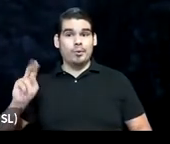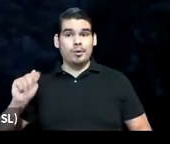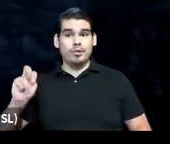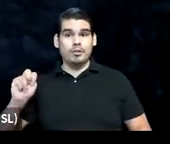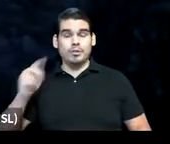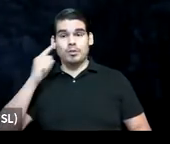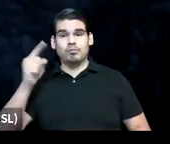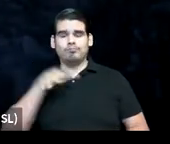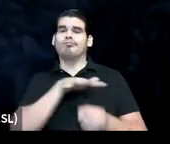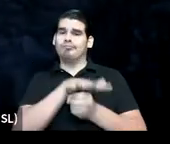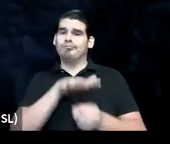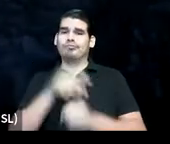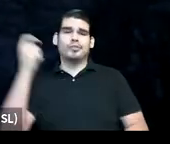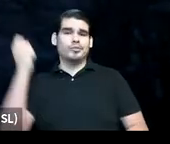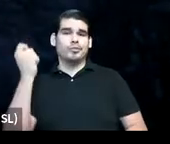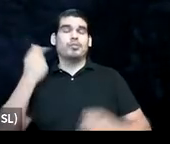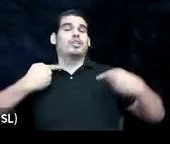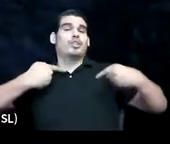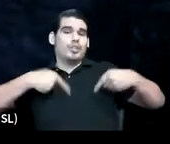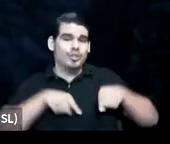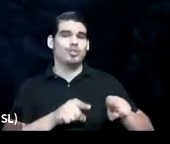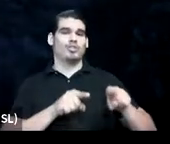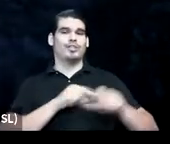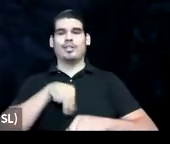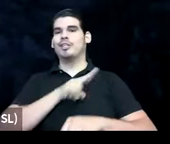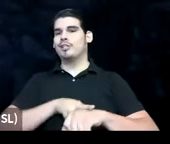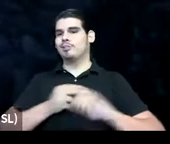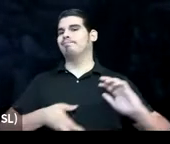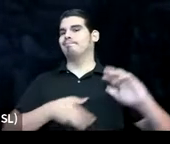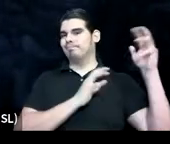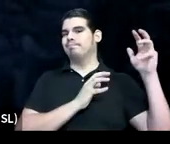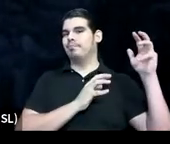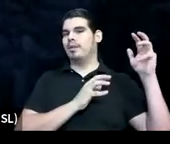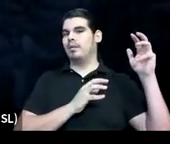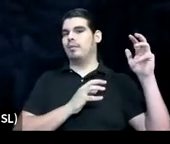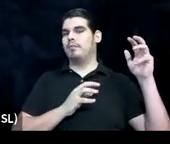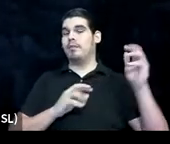In these times, or even Student Services could be supporting these times, and as a third point, we had a discussion regarding